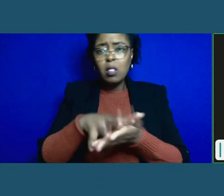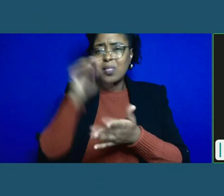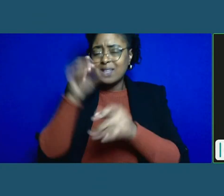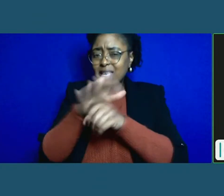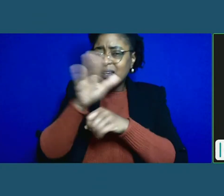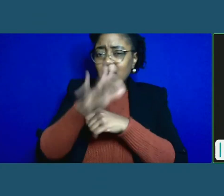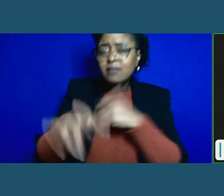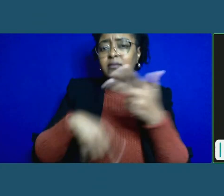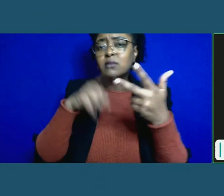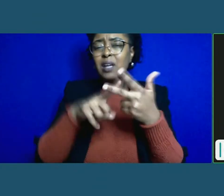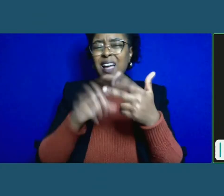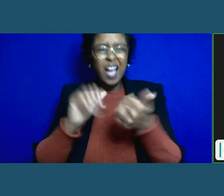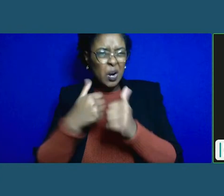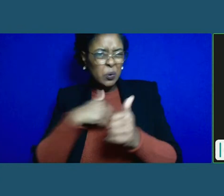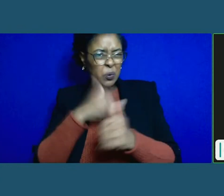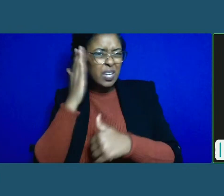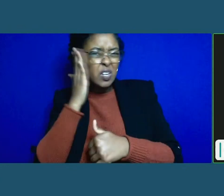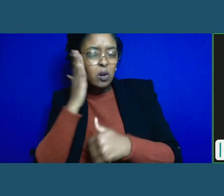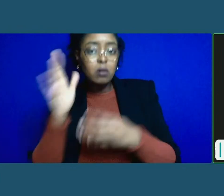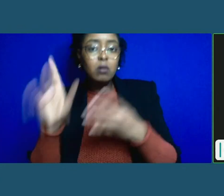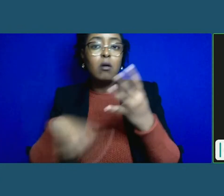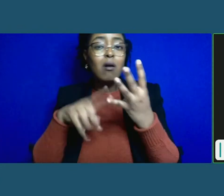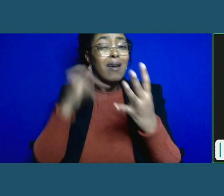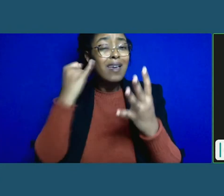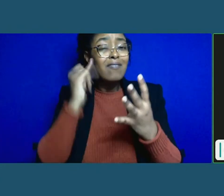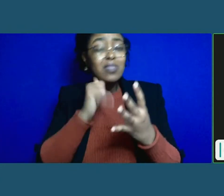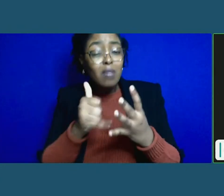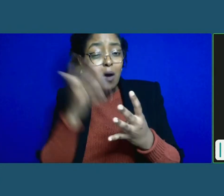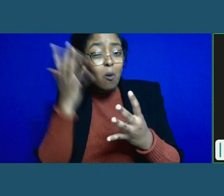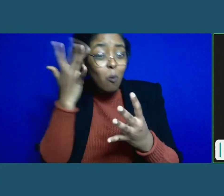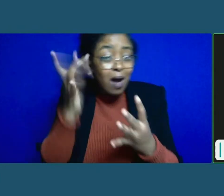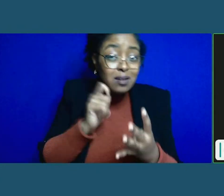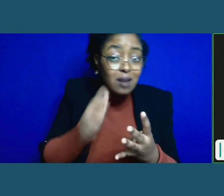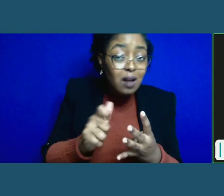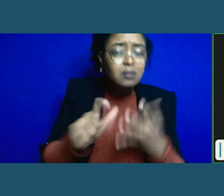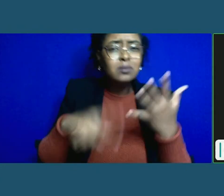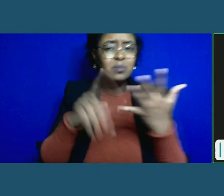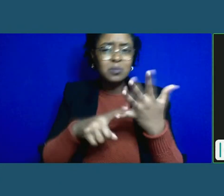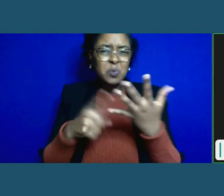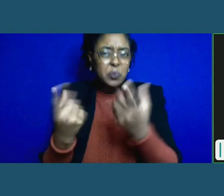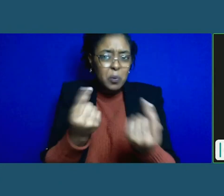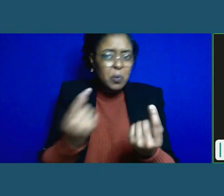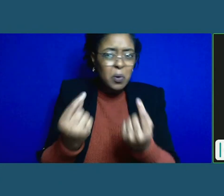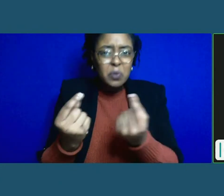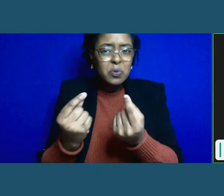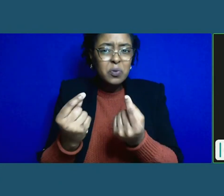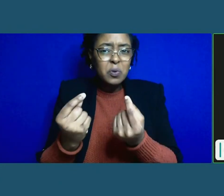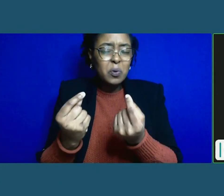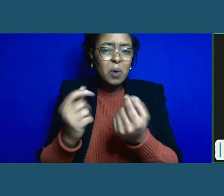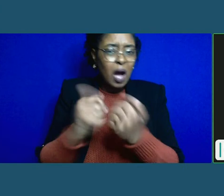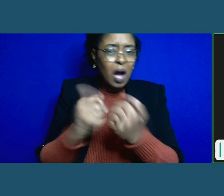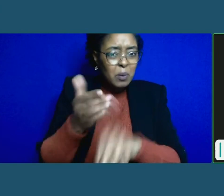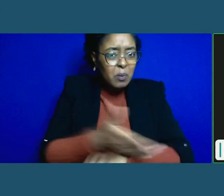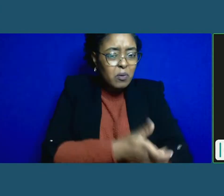learning. Are they learning enough? How do we know it? If not, why not? And then what are